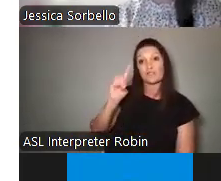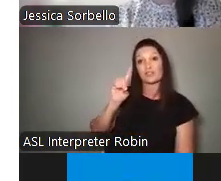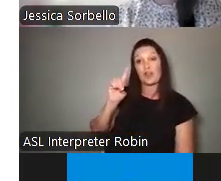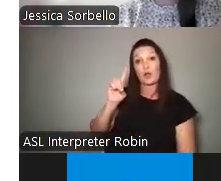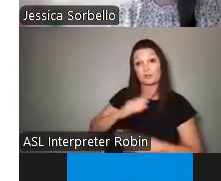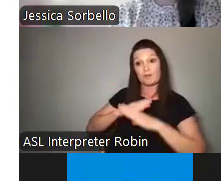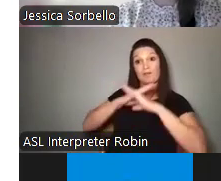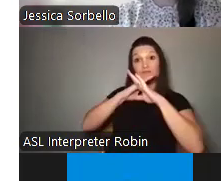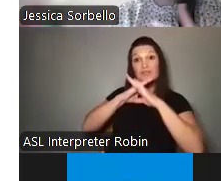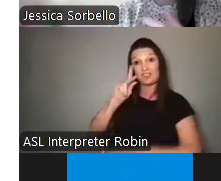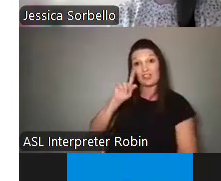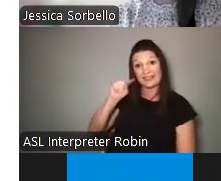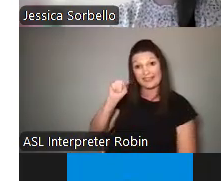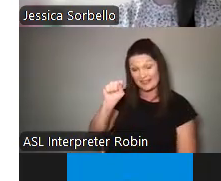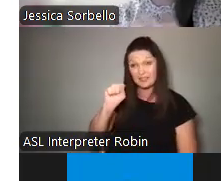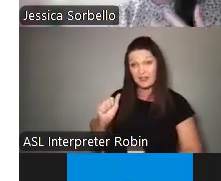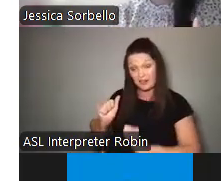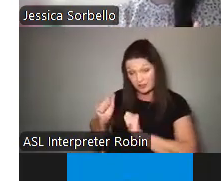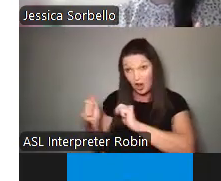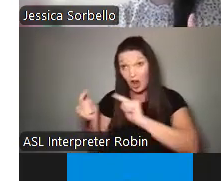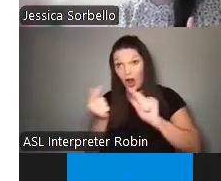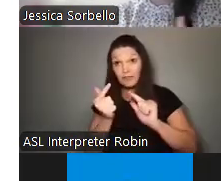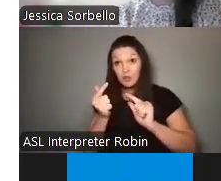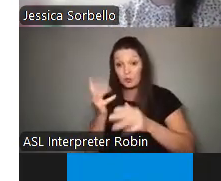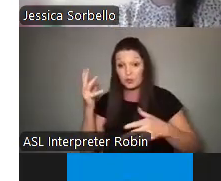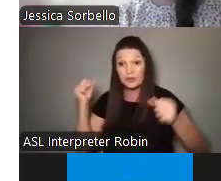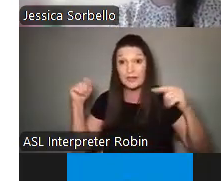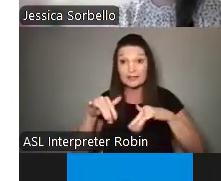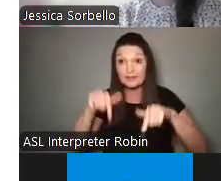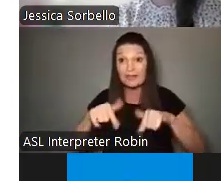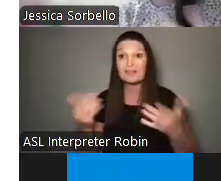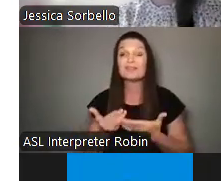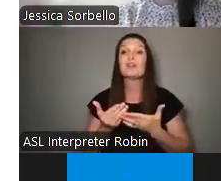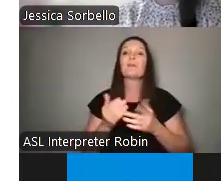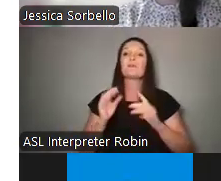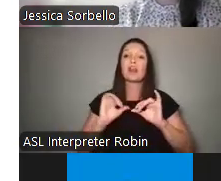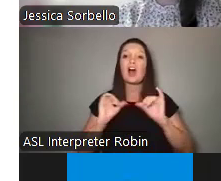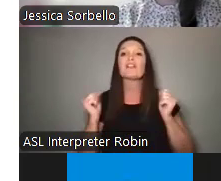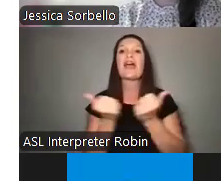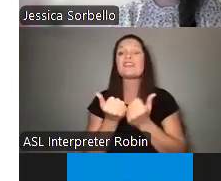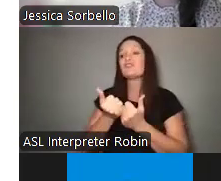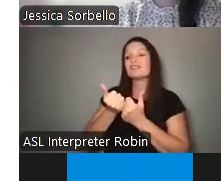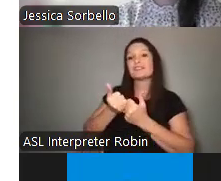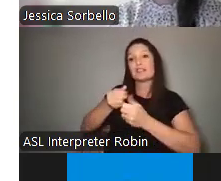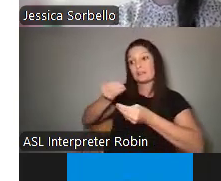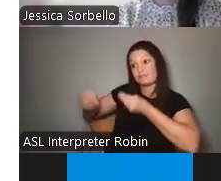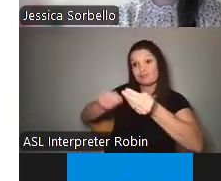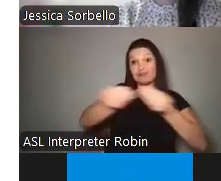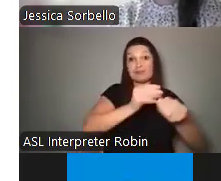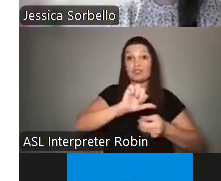able to distribute to clients. Okay. And that means a lot of different things. But, it is really important that we,